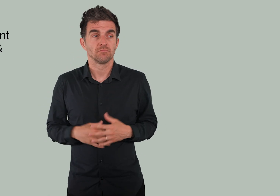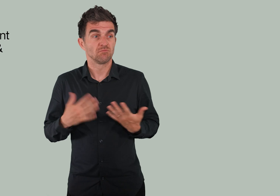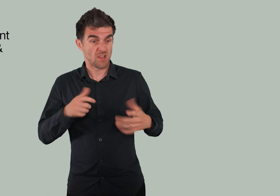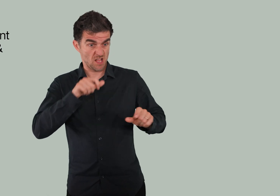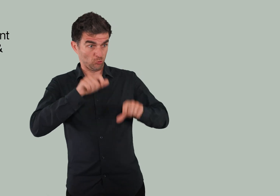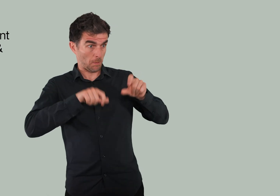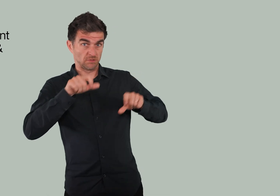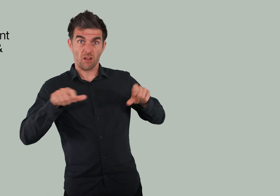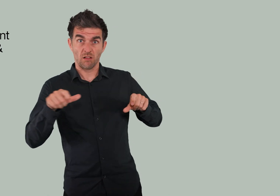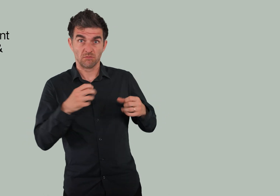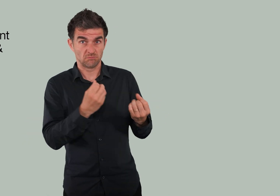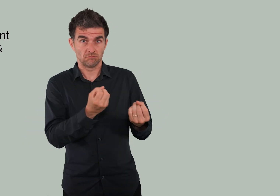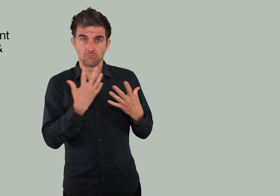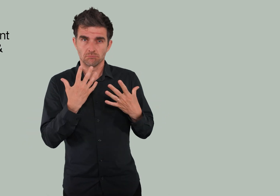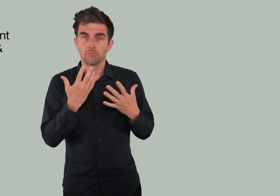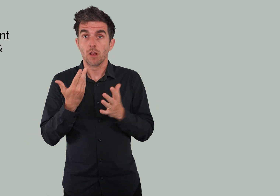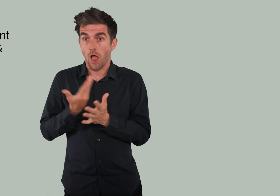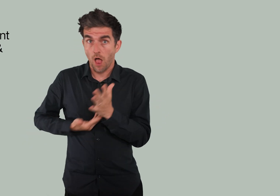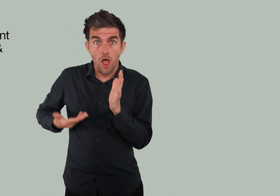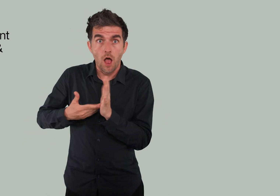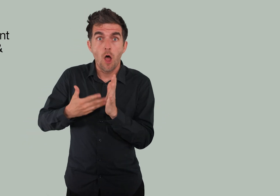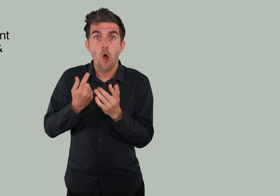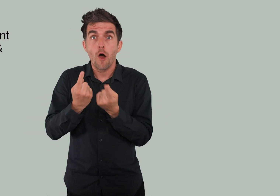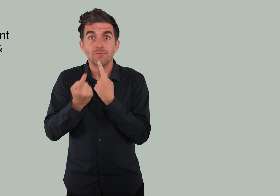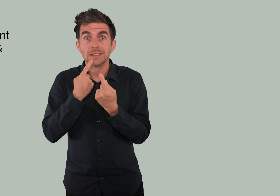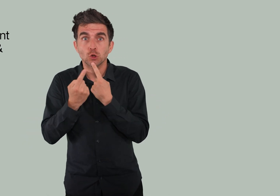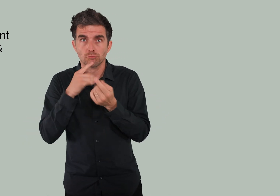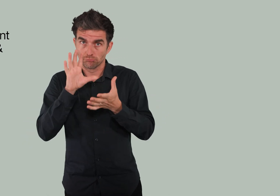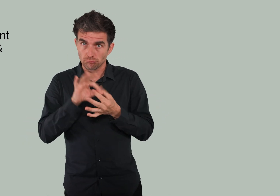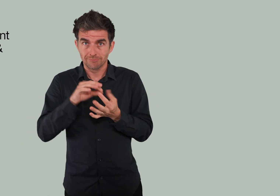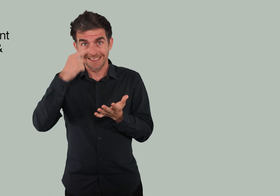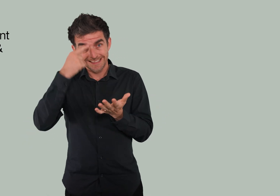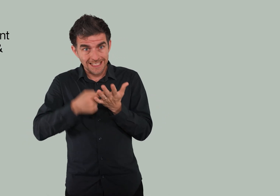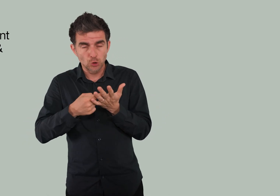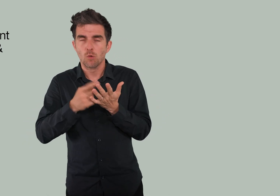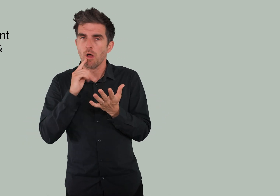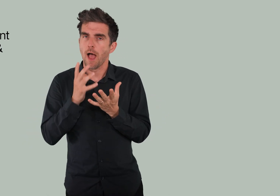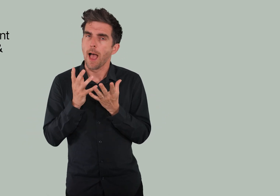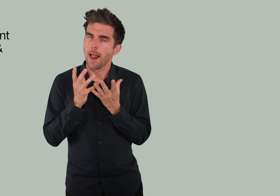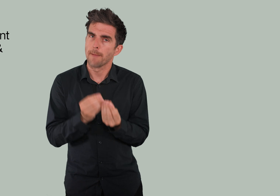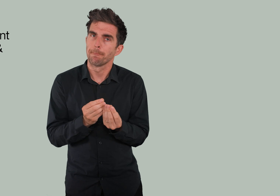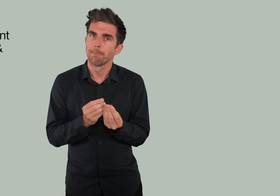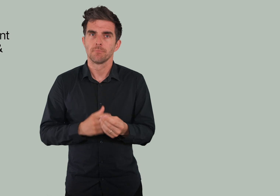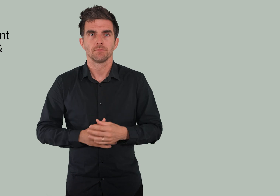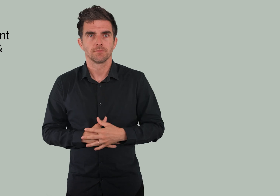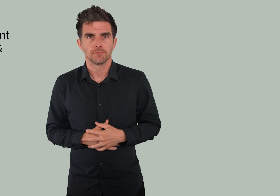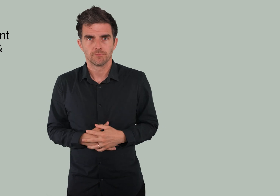Customers express that additional detail in the decision letter would be helpful.